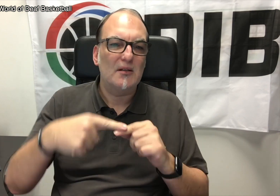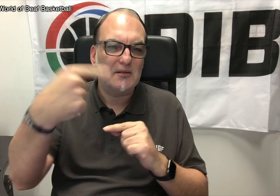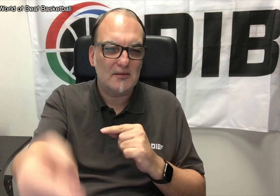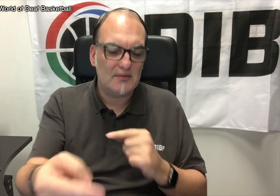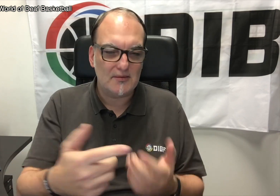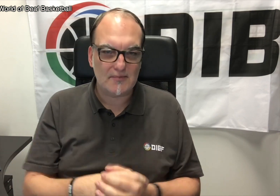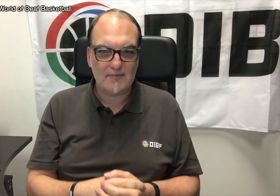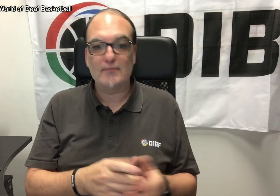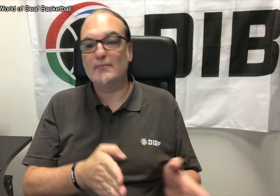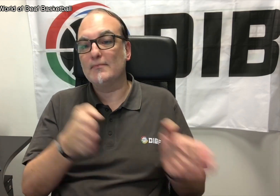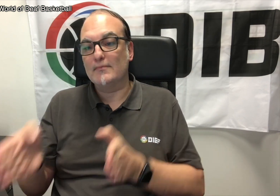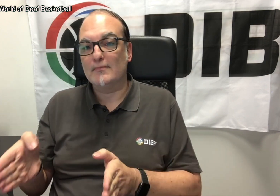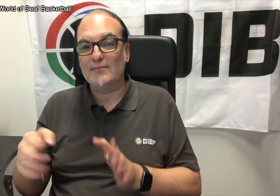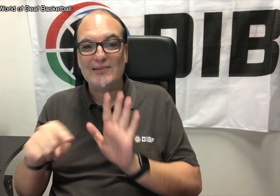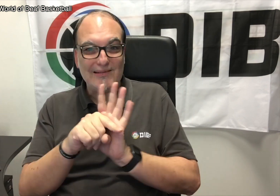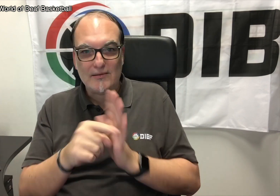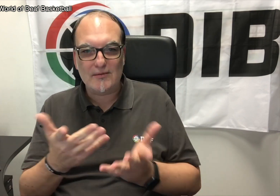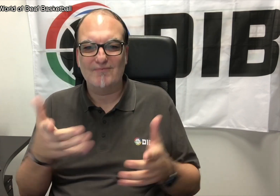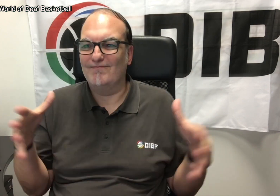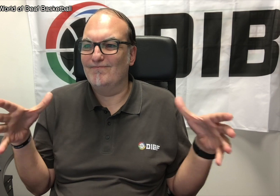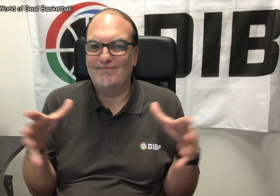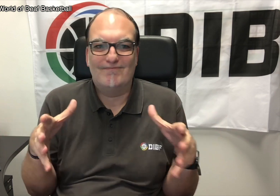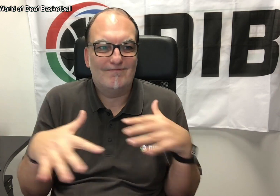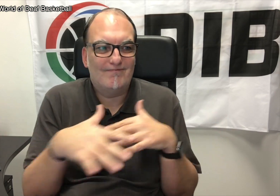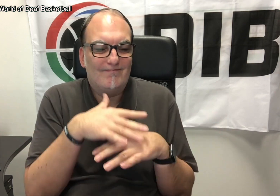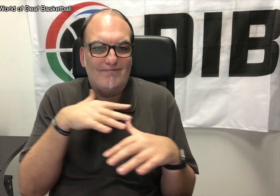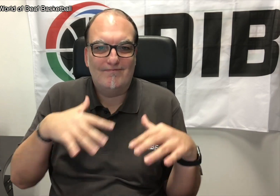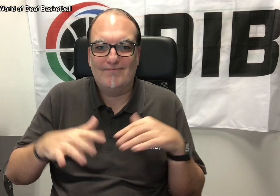wait until a later time. On the negative, we were confined